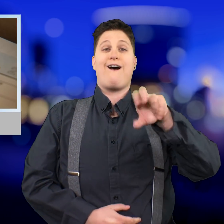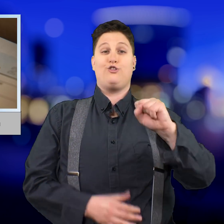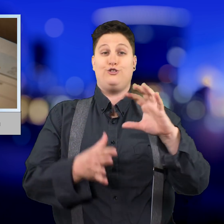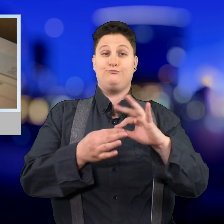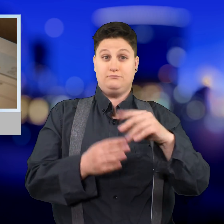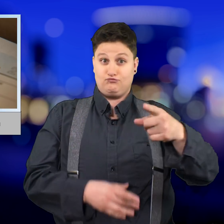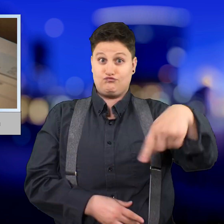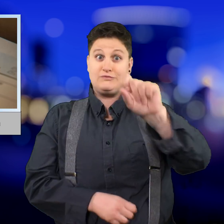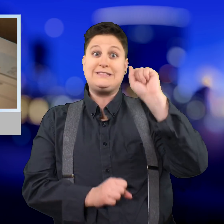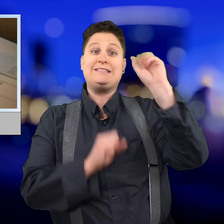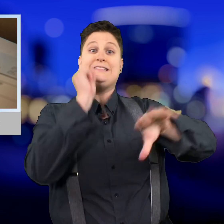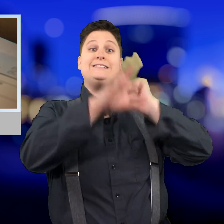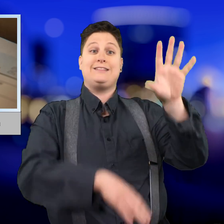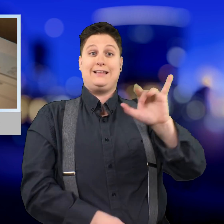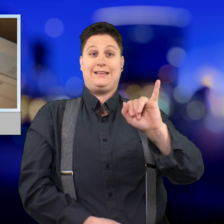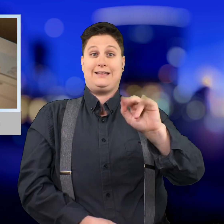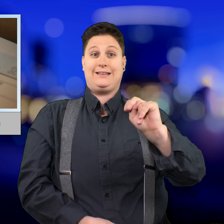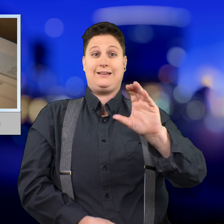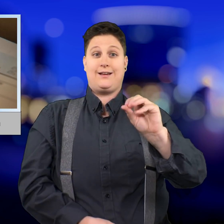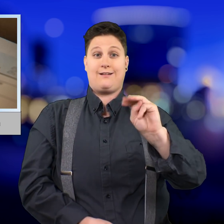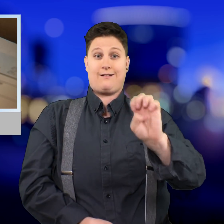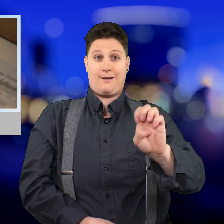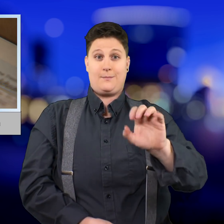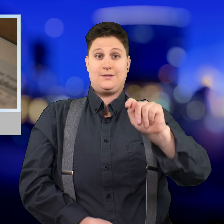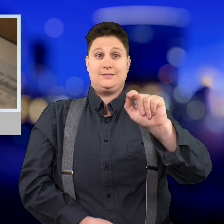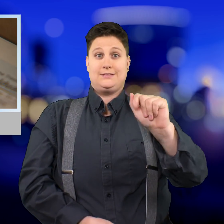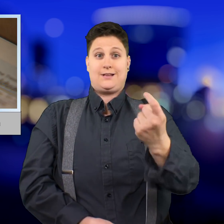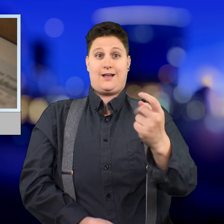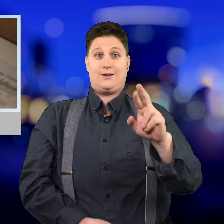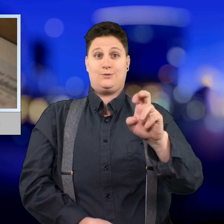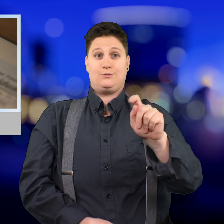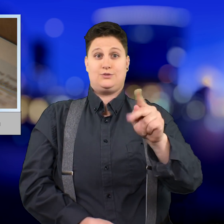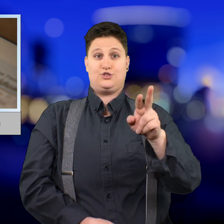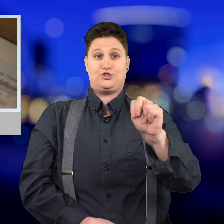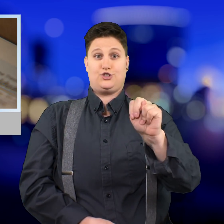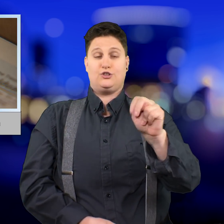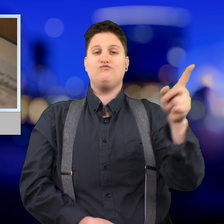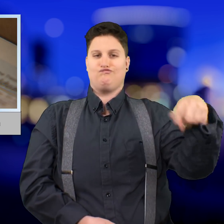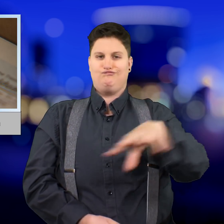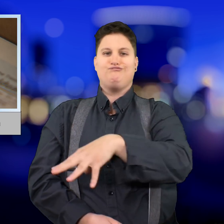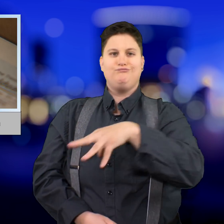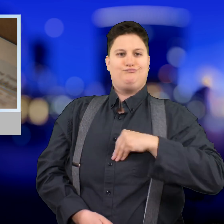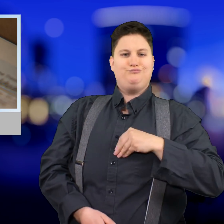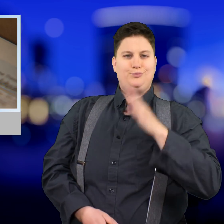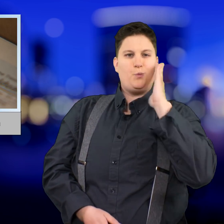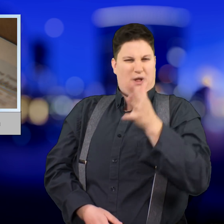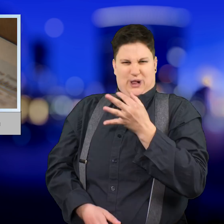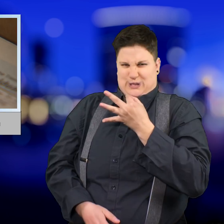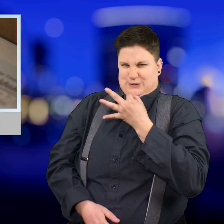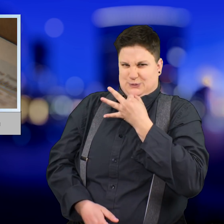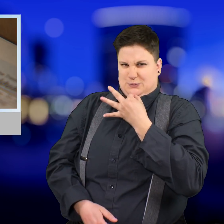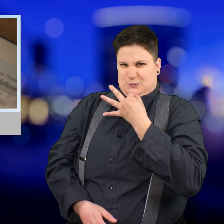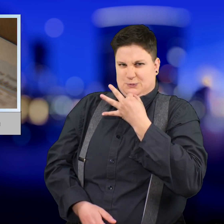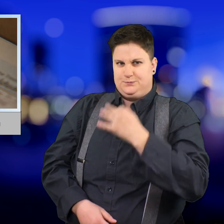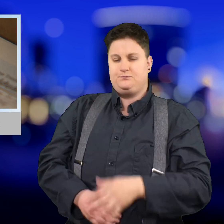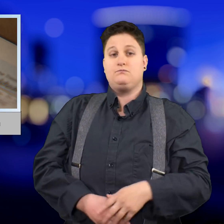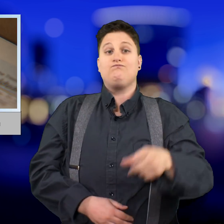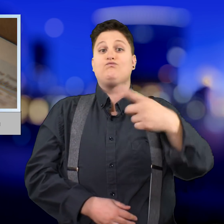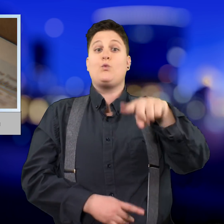The IRS says it will soon start accepting income tax returns.